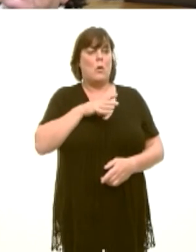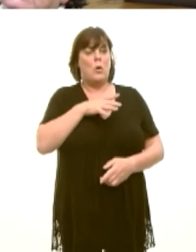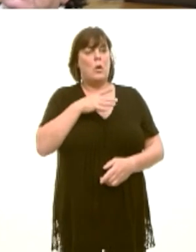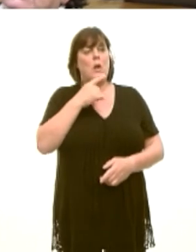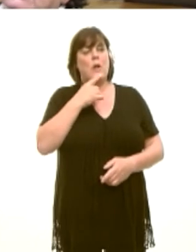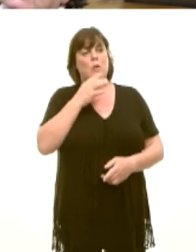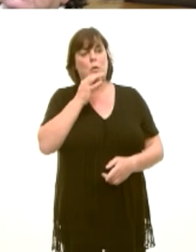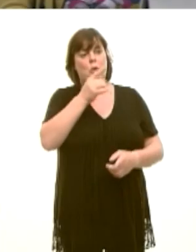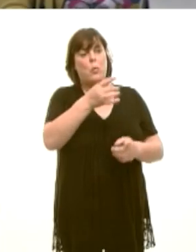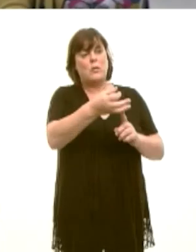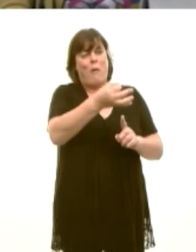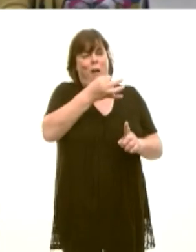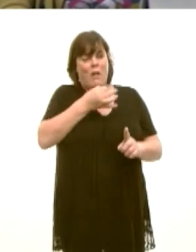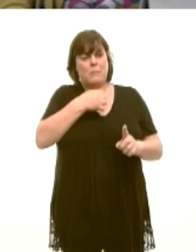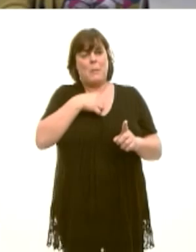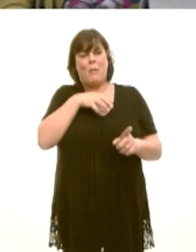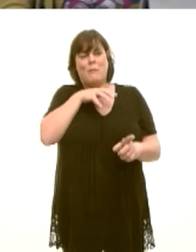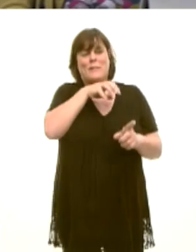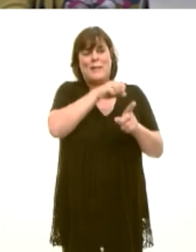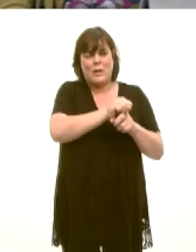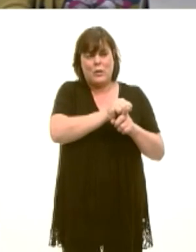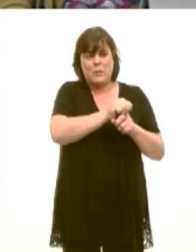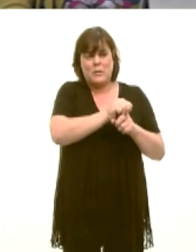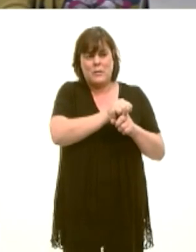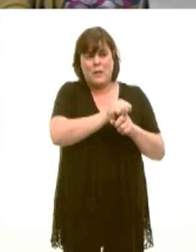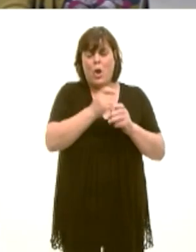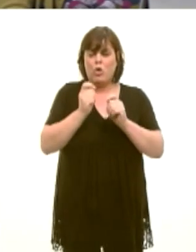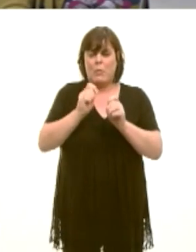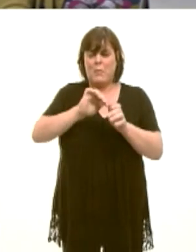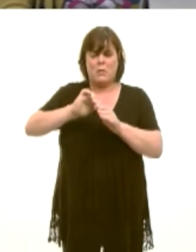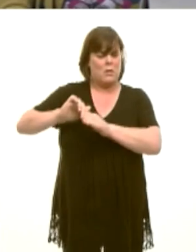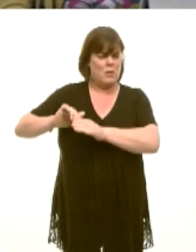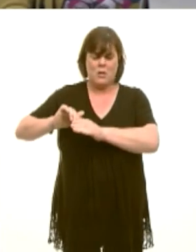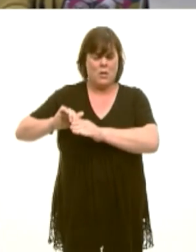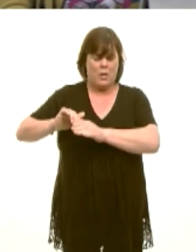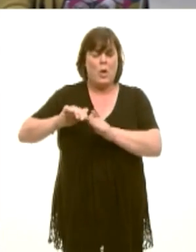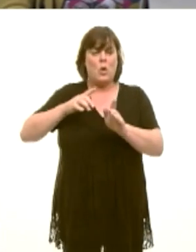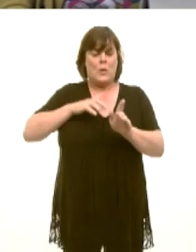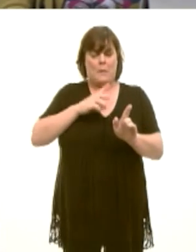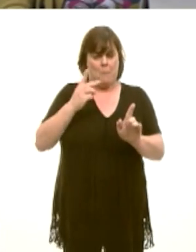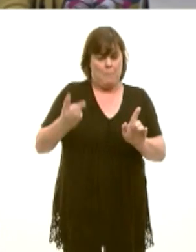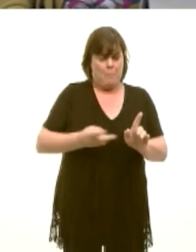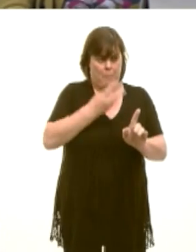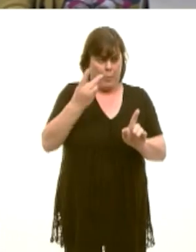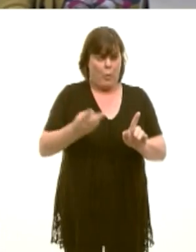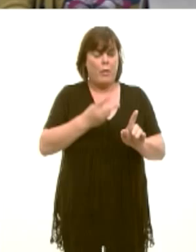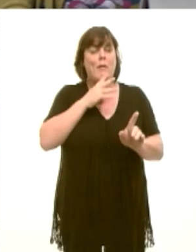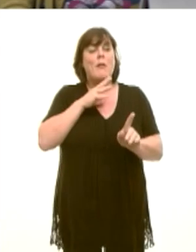treatmentí. I come back to the point that I made earlier on: you cannot simply say to people, ëYouíll get a diagnosis within a certain time, but actually we canít give